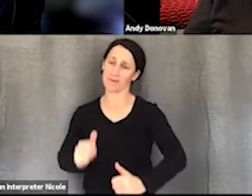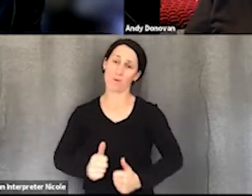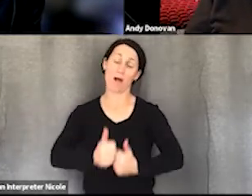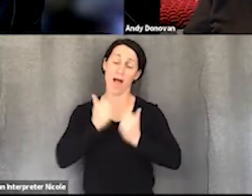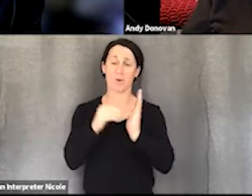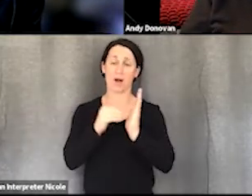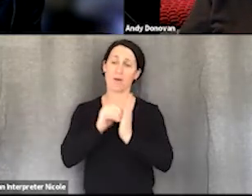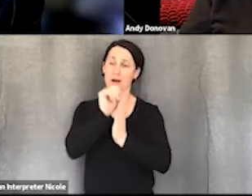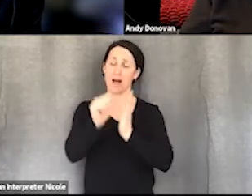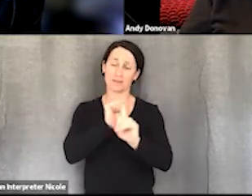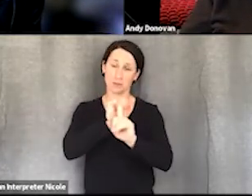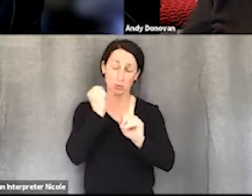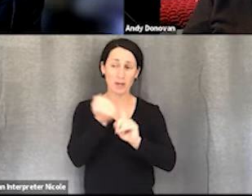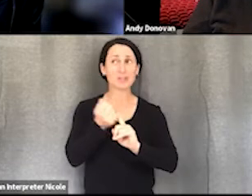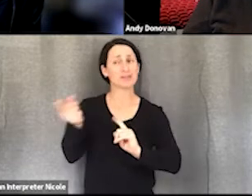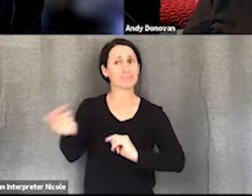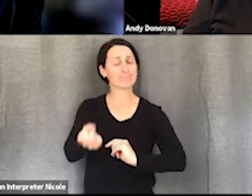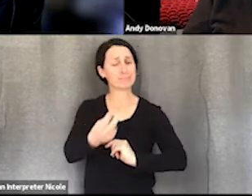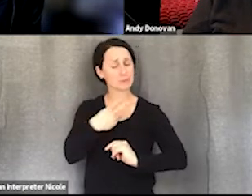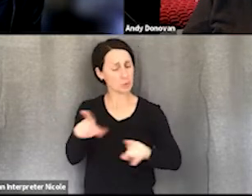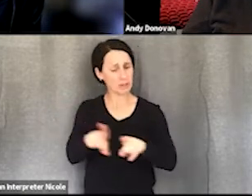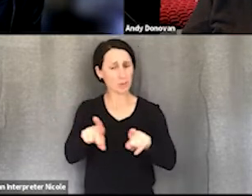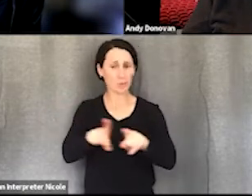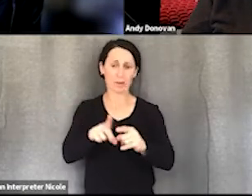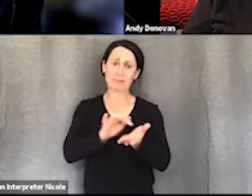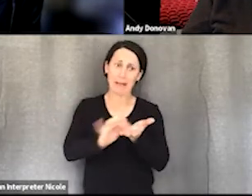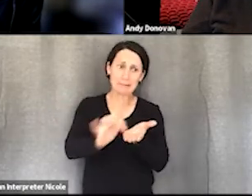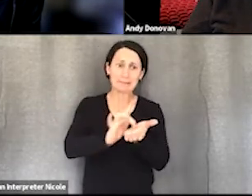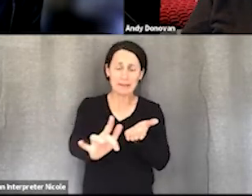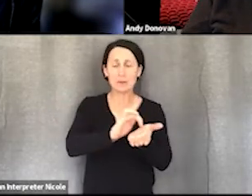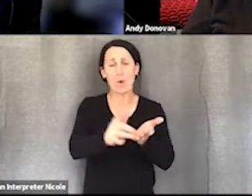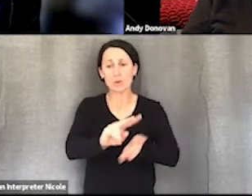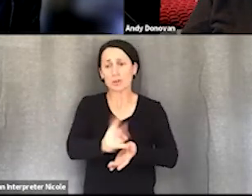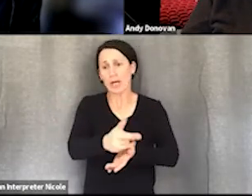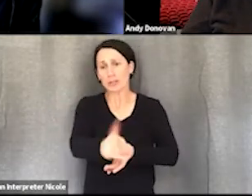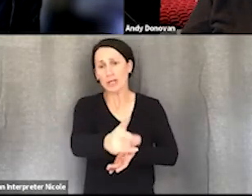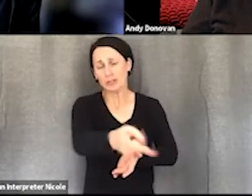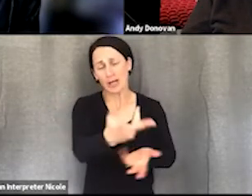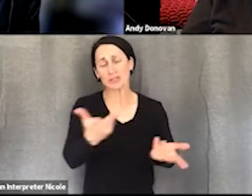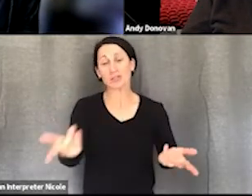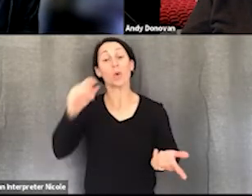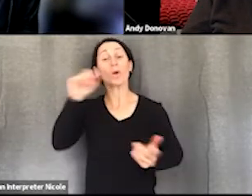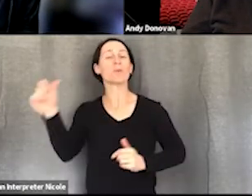all of the cancellations that we are going through and they will be back when they can.